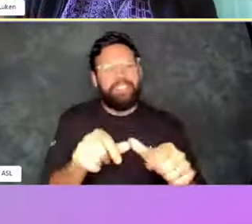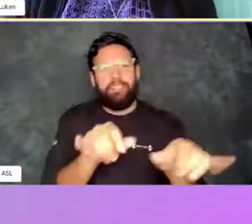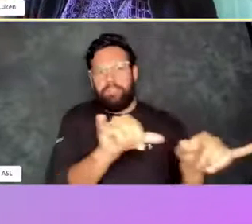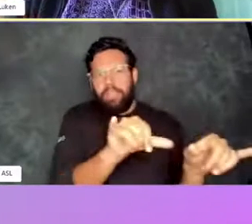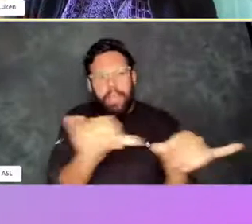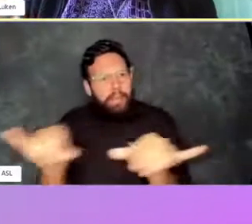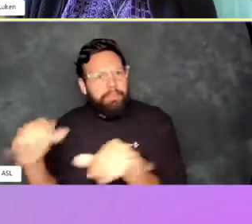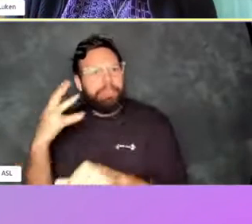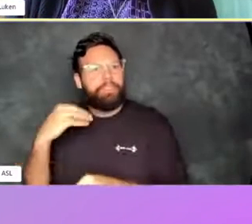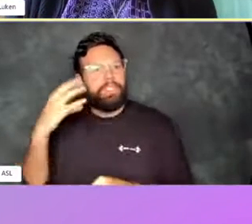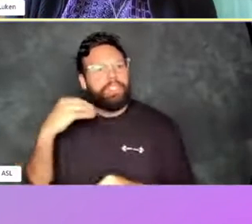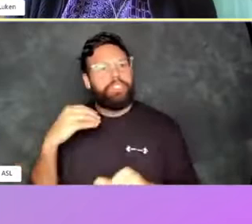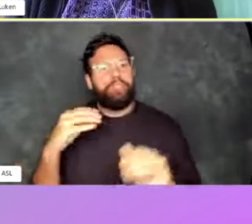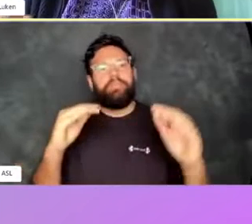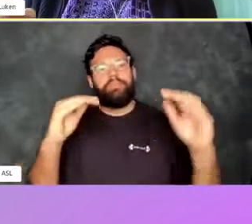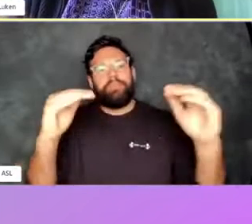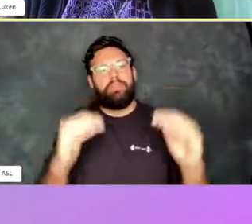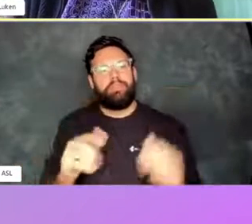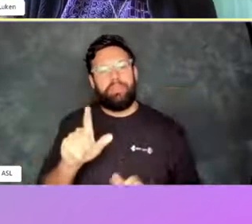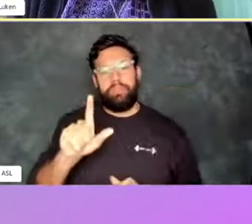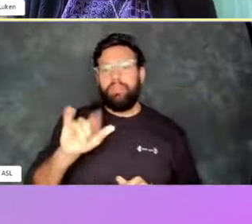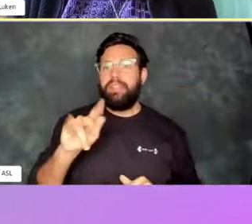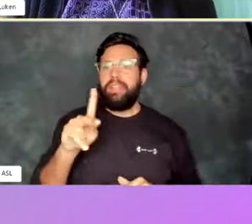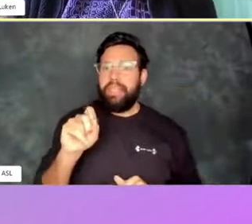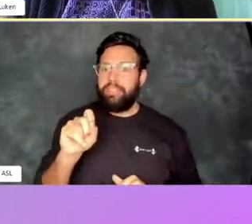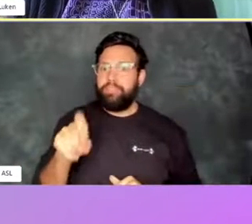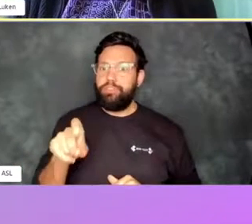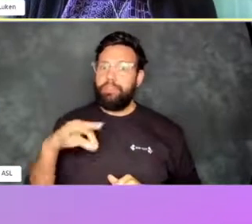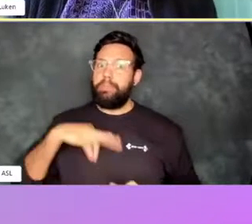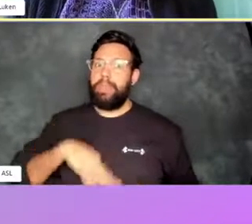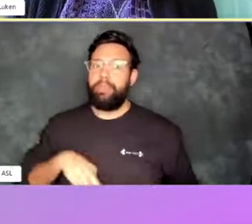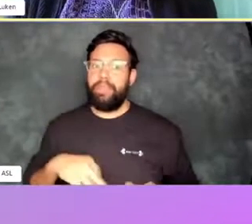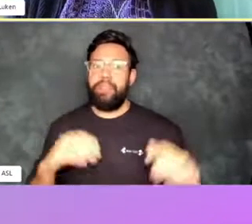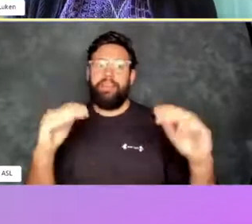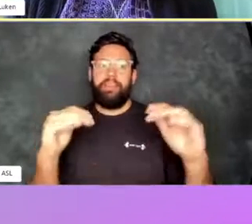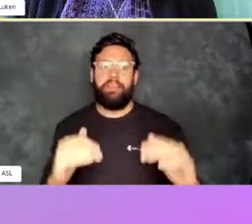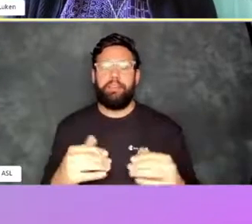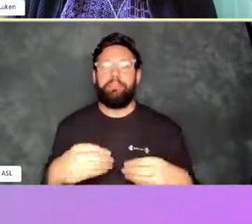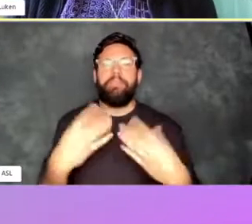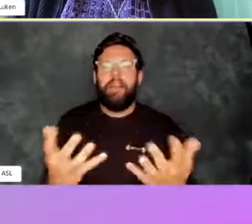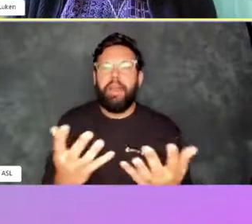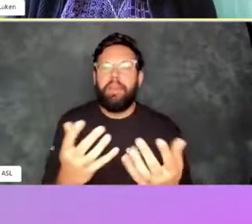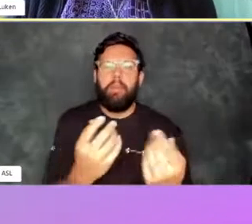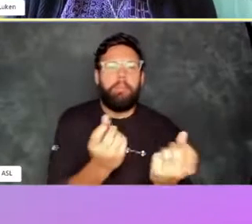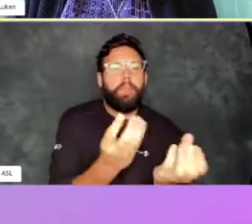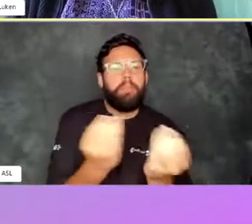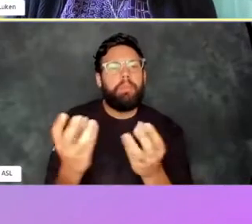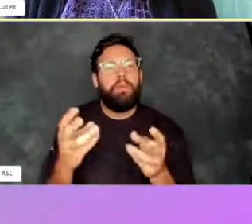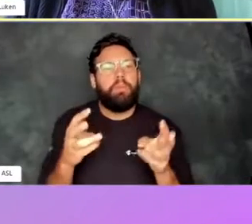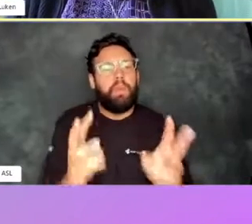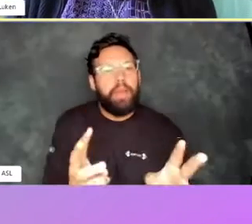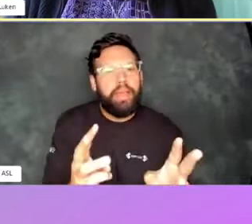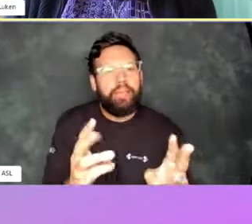meaningful, always multiple provide ways to do something. Don't force the user into a